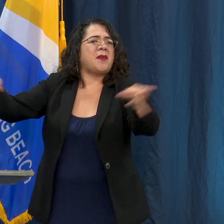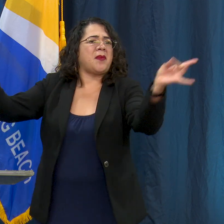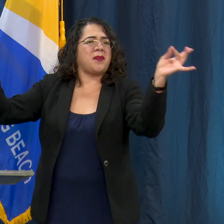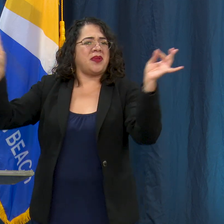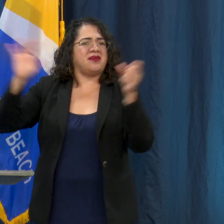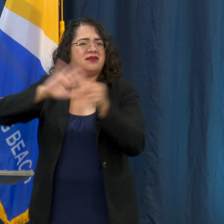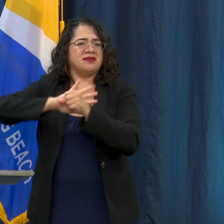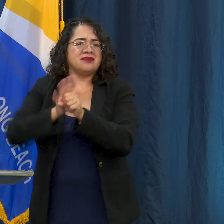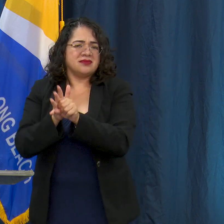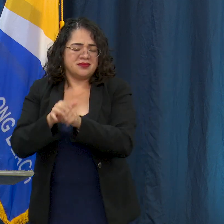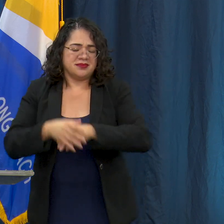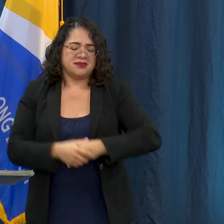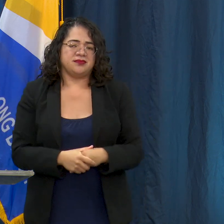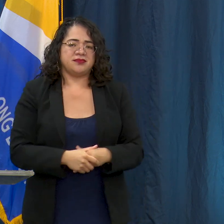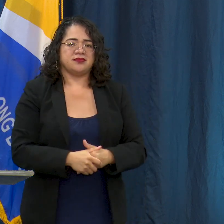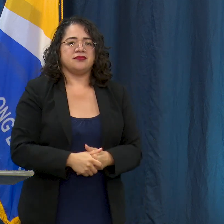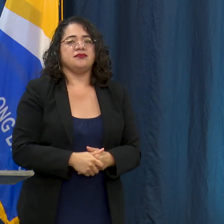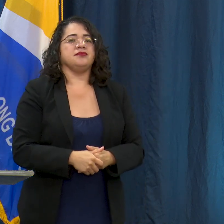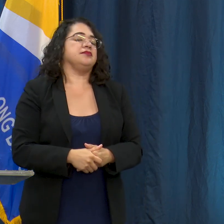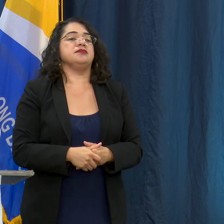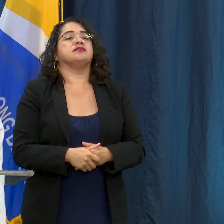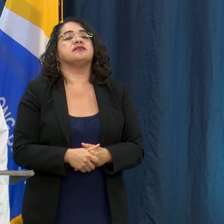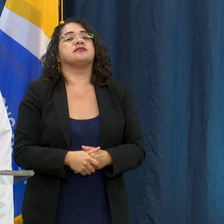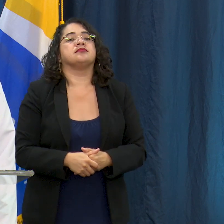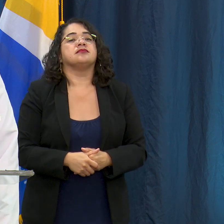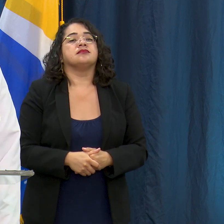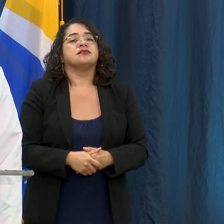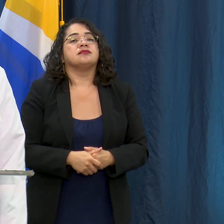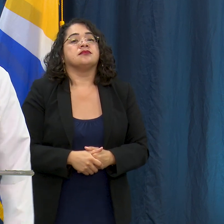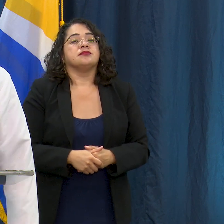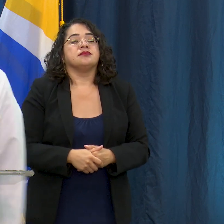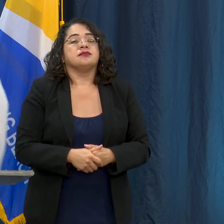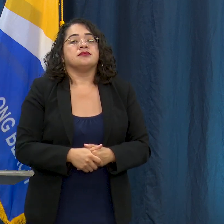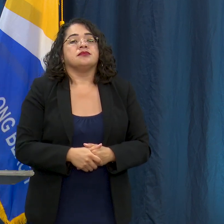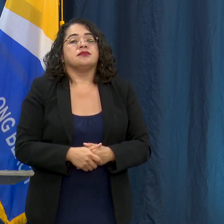Thank you Dr. Davis, we have a couple more questions for you from social media.